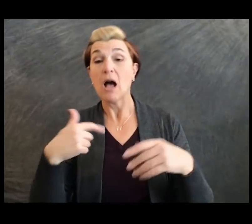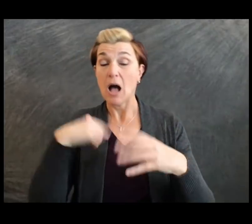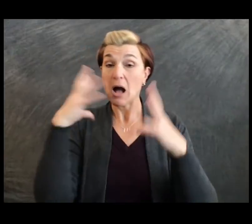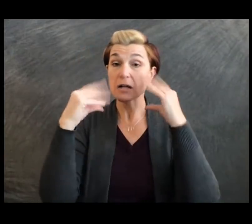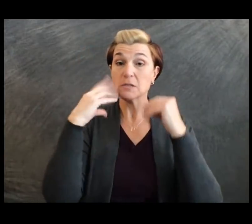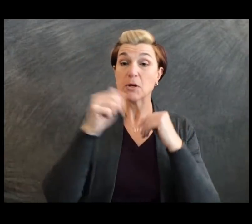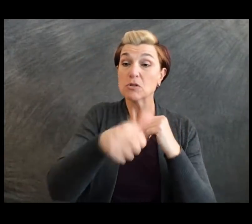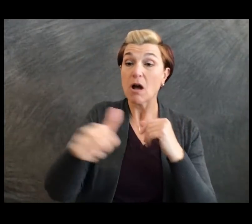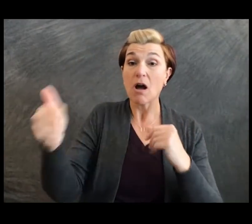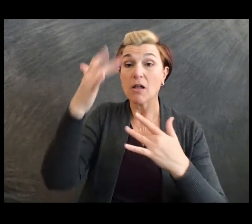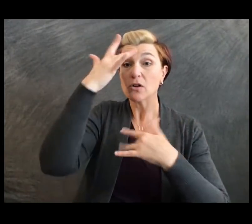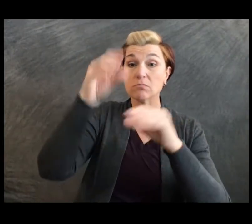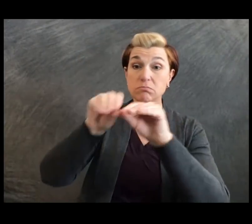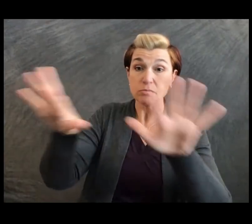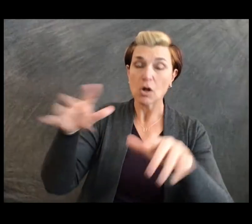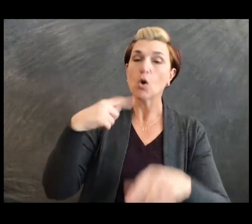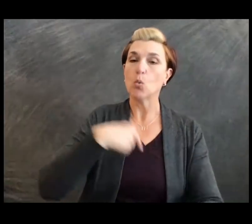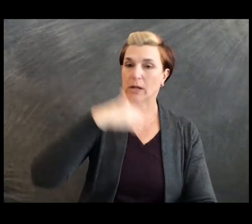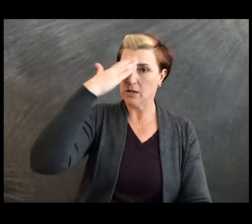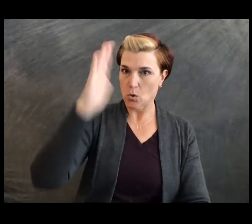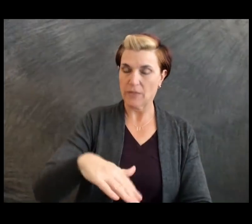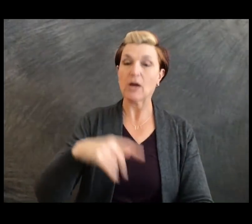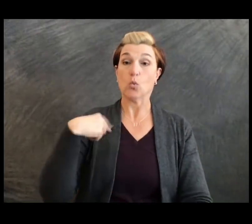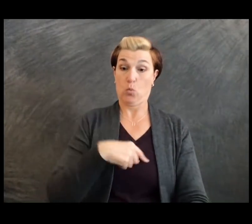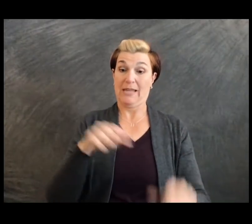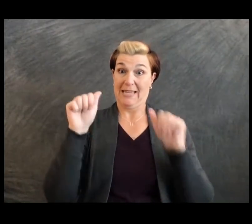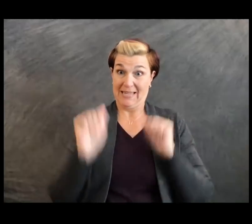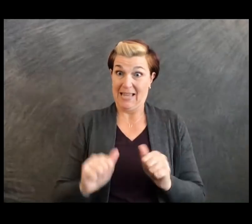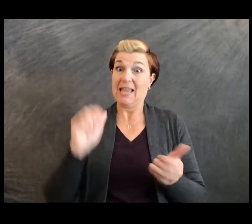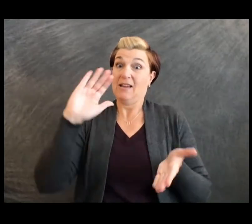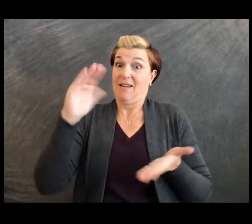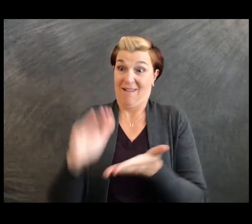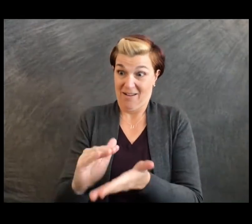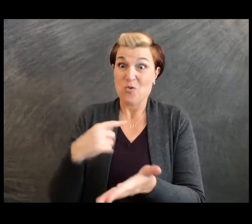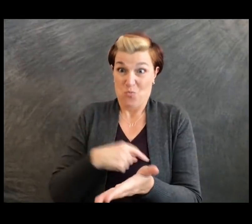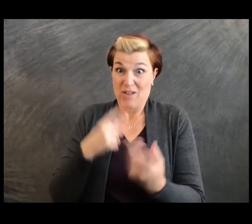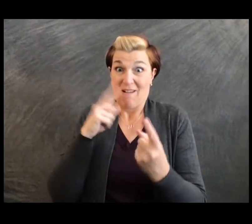we are clearly having an effect but we can't quantitate it for you accurately